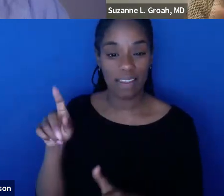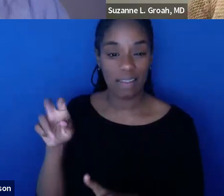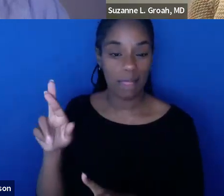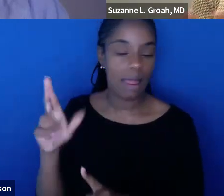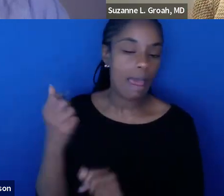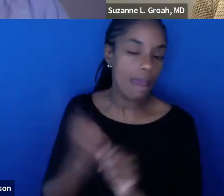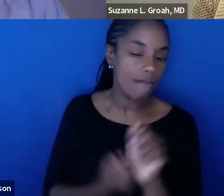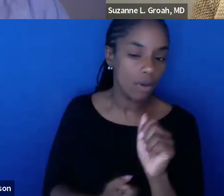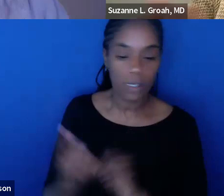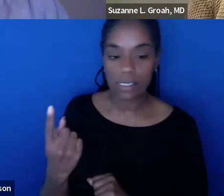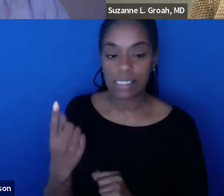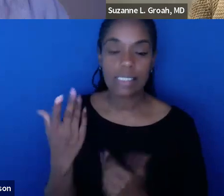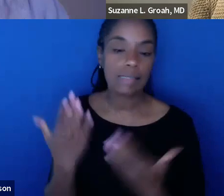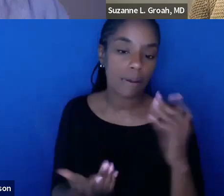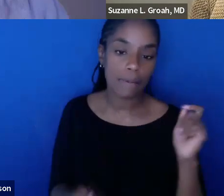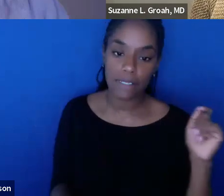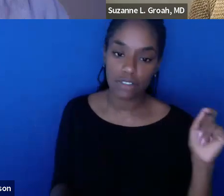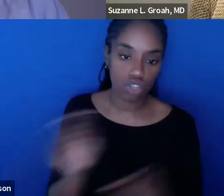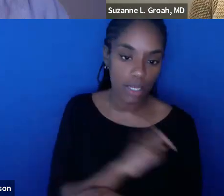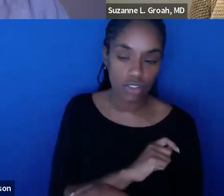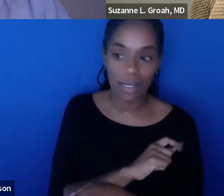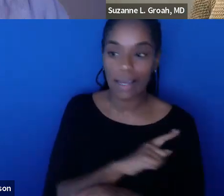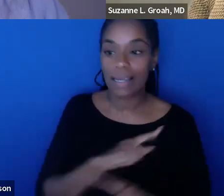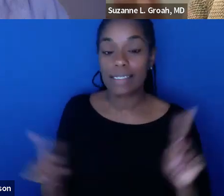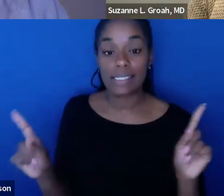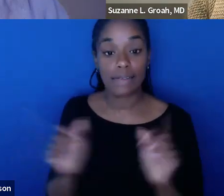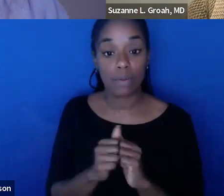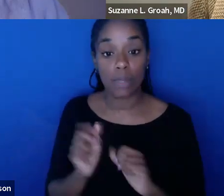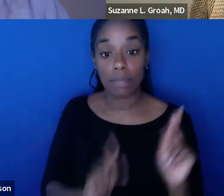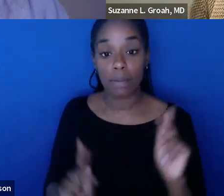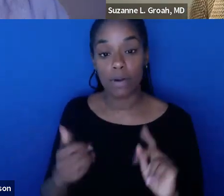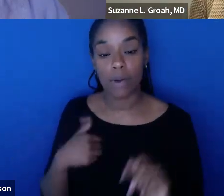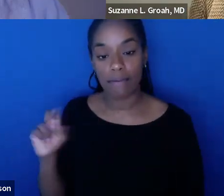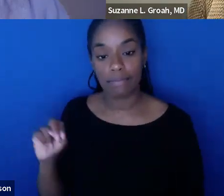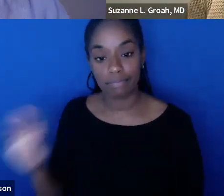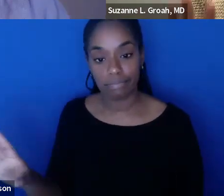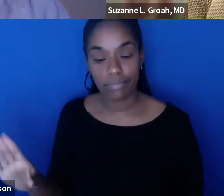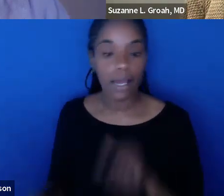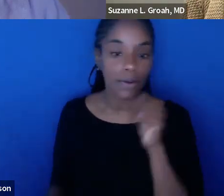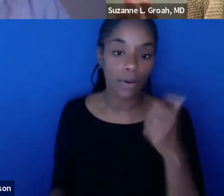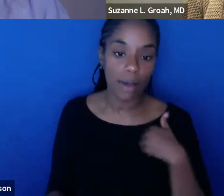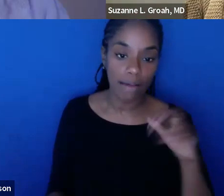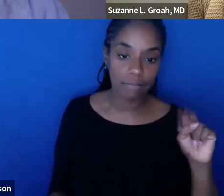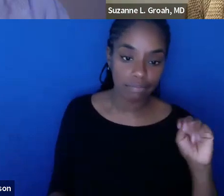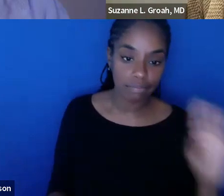and it's probably changing and it's different among people who have neurogenic bladder and don't have neurogenic bladder, but it's there.